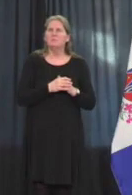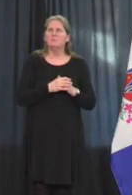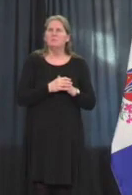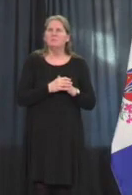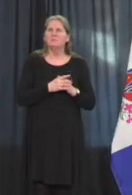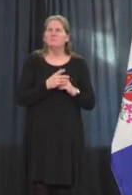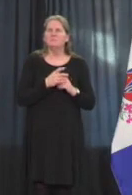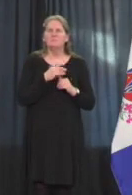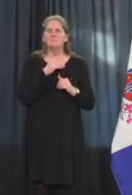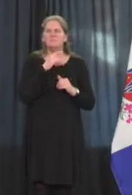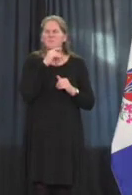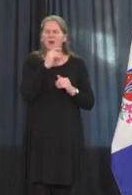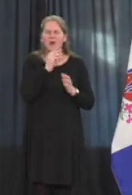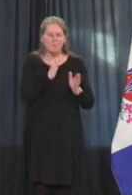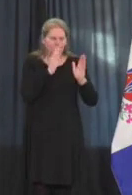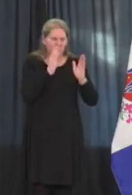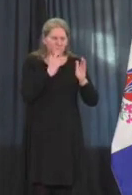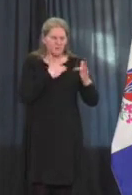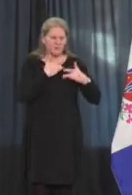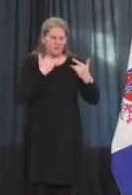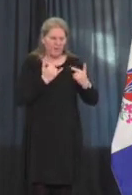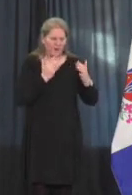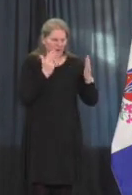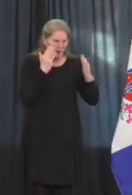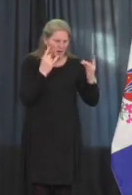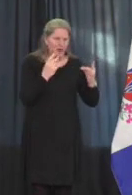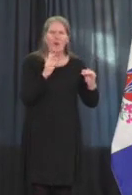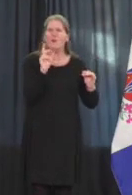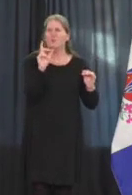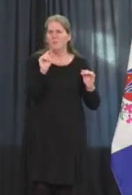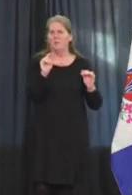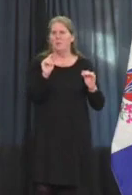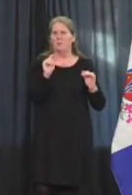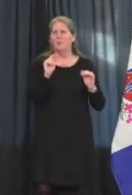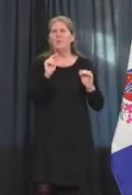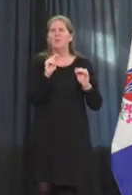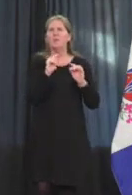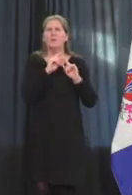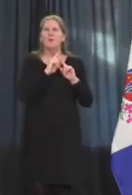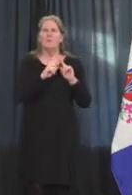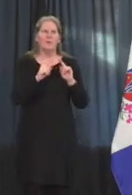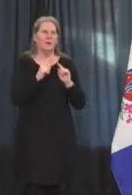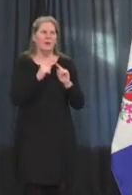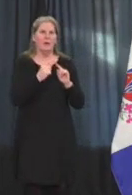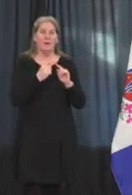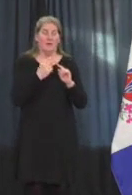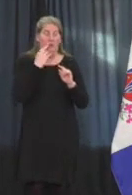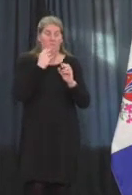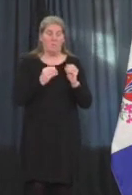IMMEDIATE CONCERN. THE QUESTION IS ABOUT IF THERE'S INCREASED NUMBERS OF PEOPLE GOING TO THE WHITEHORSE CORRECTIONAL CENTRE AS A RESULT